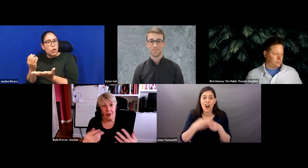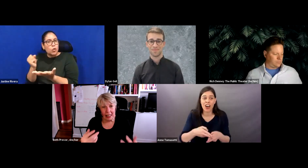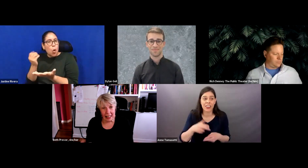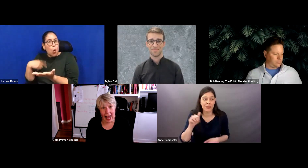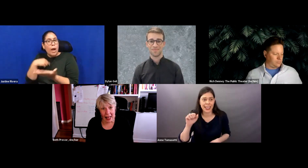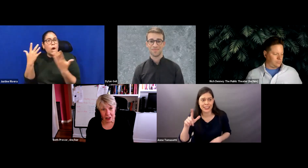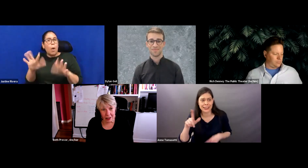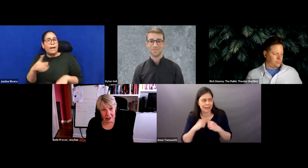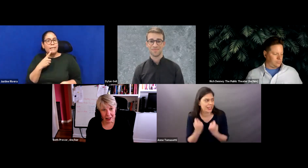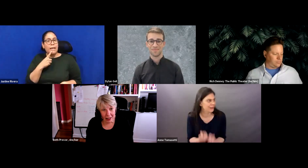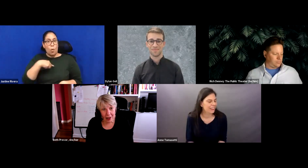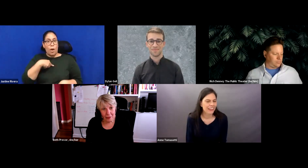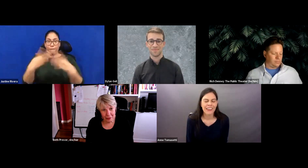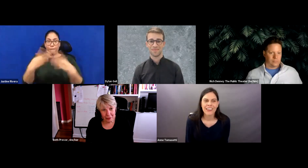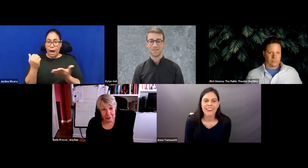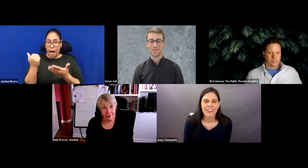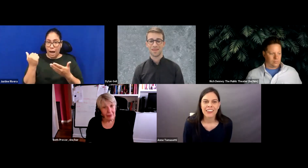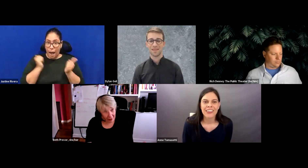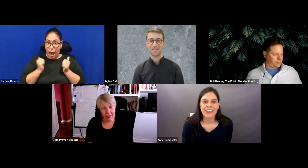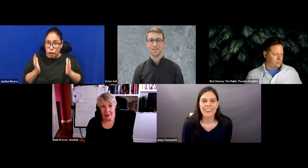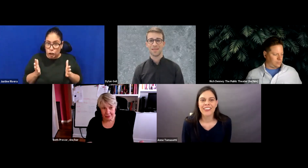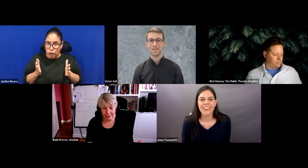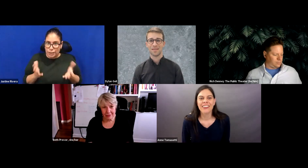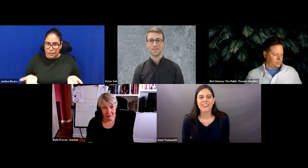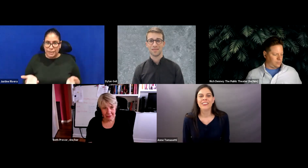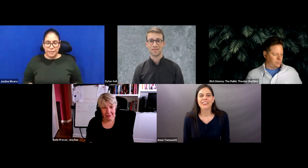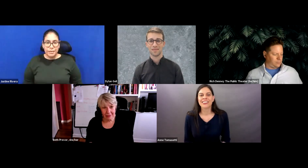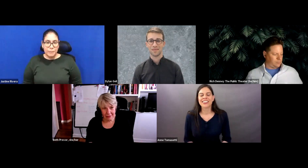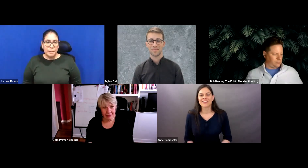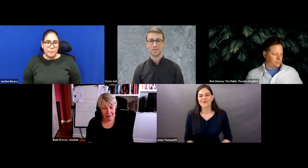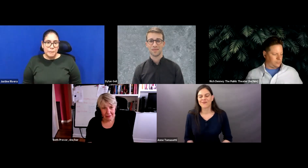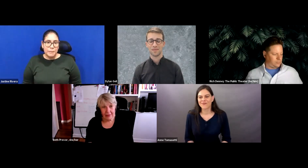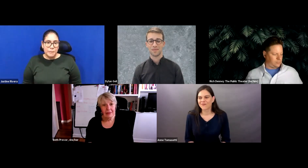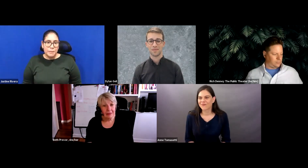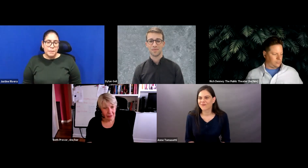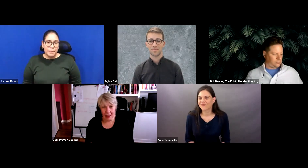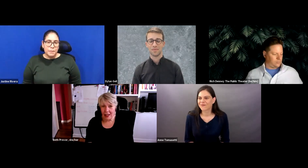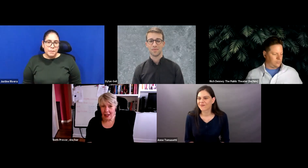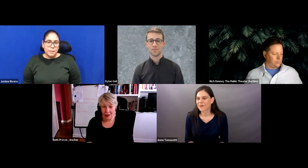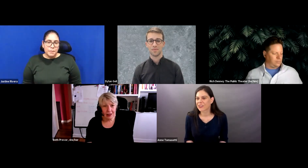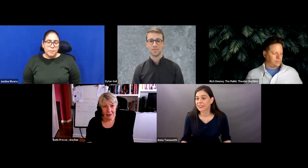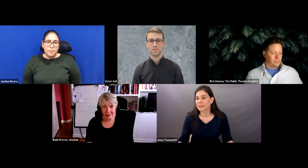providing actors. Right. And Anne, just saying there's a lot of other Deaf talent. There's so many different terms that we're not